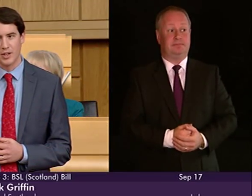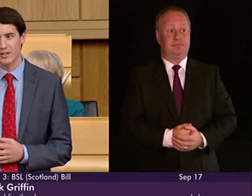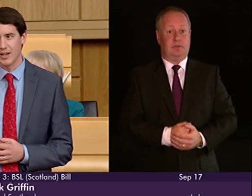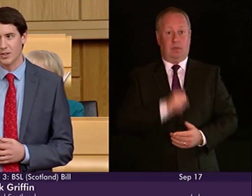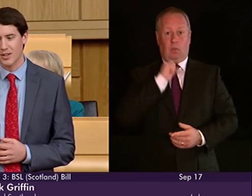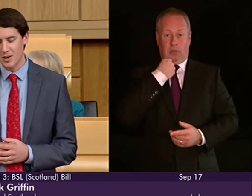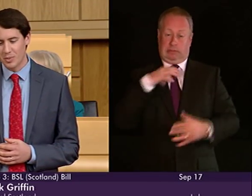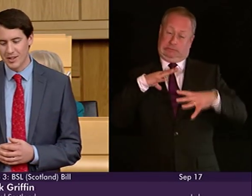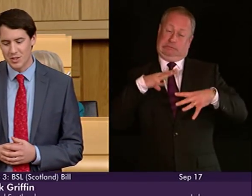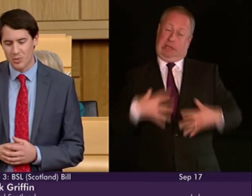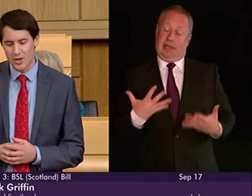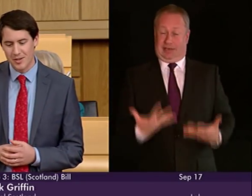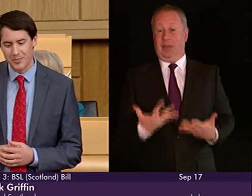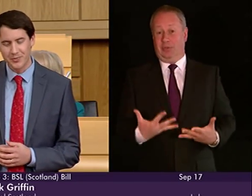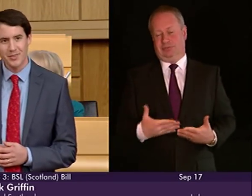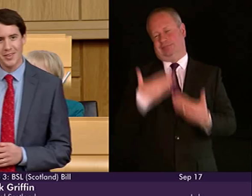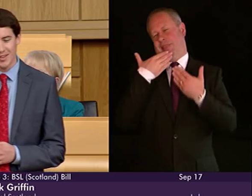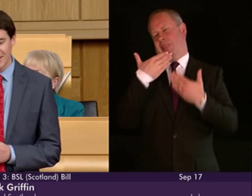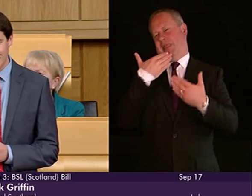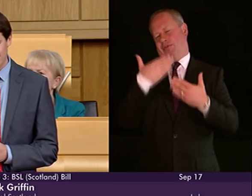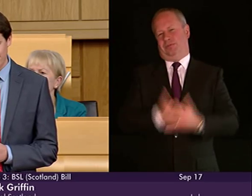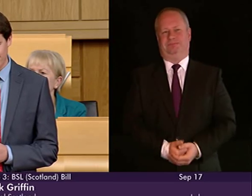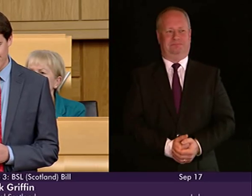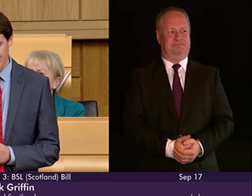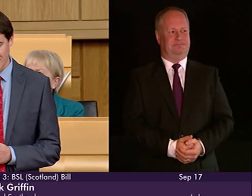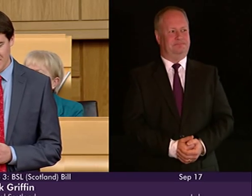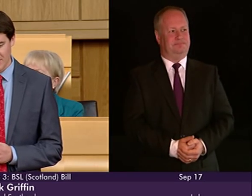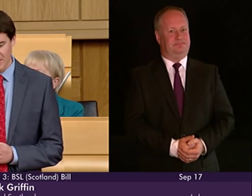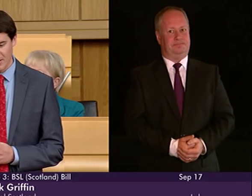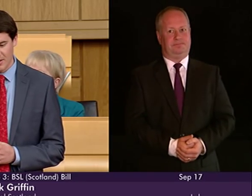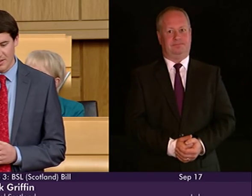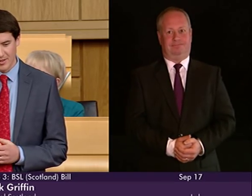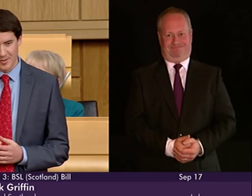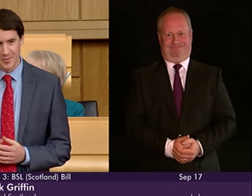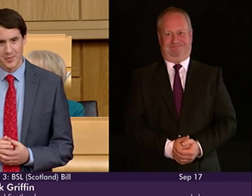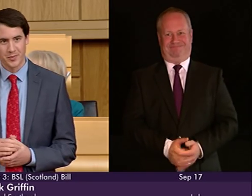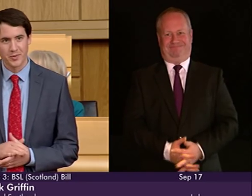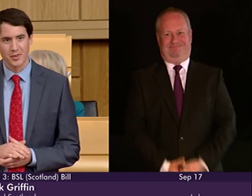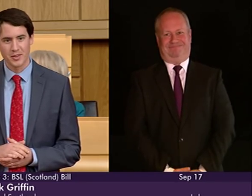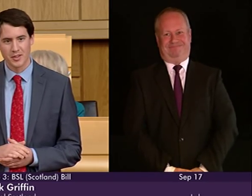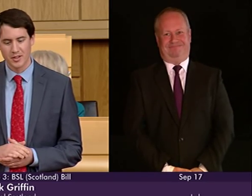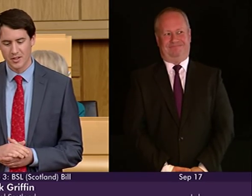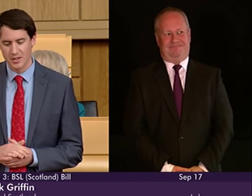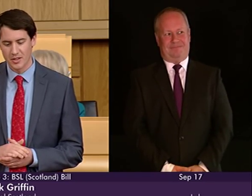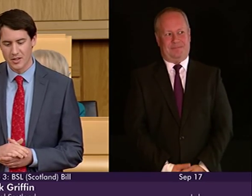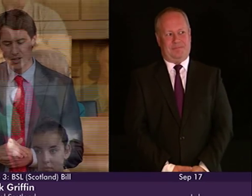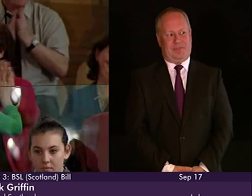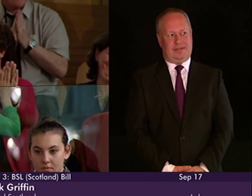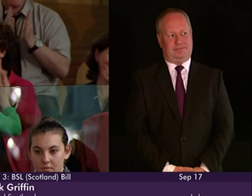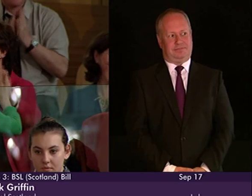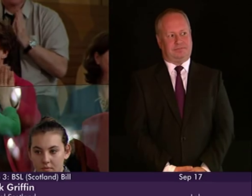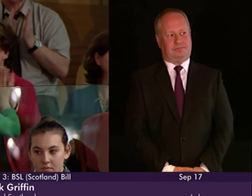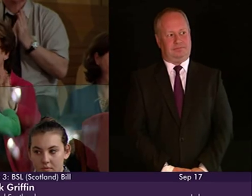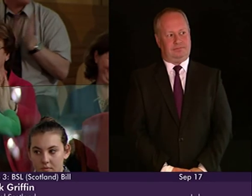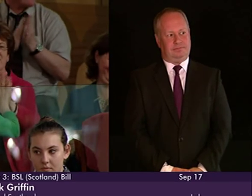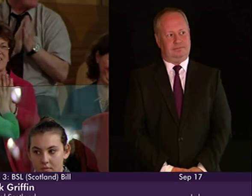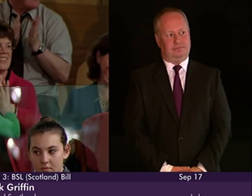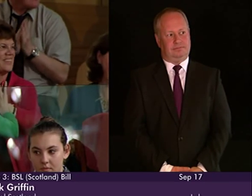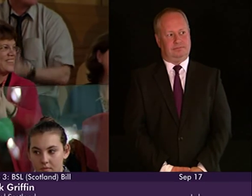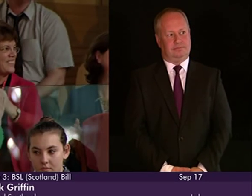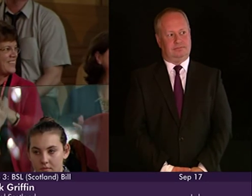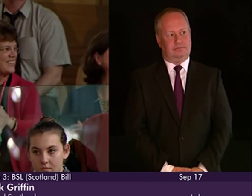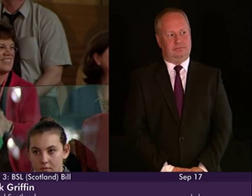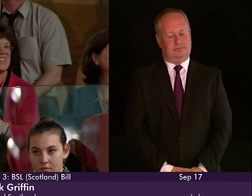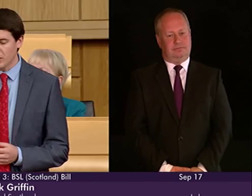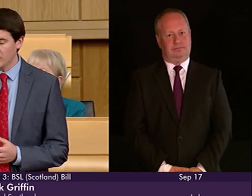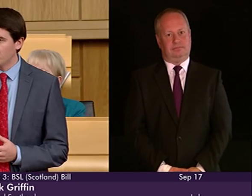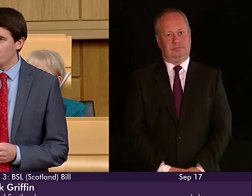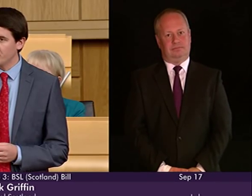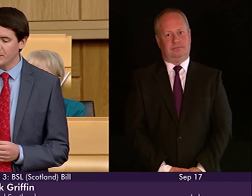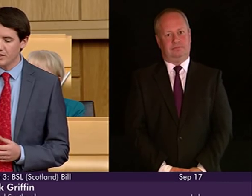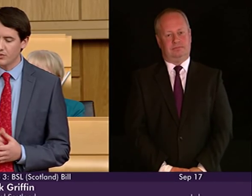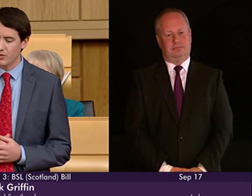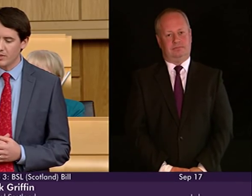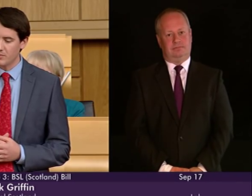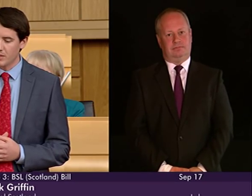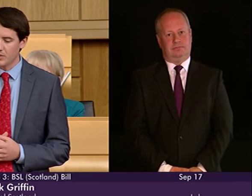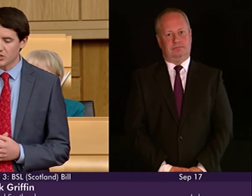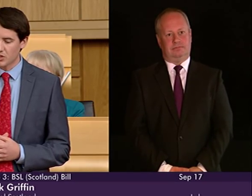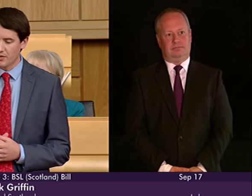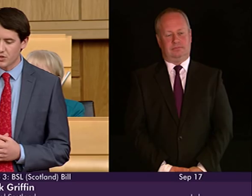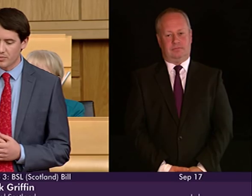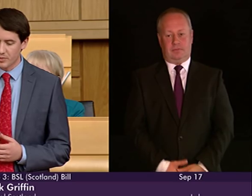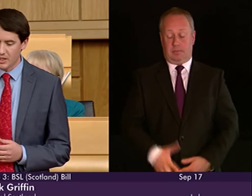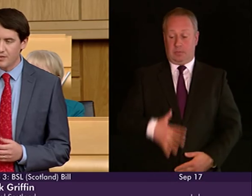will be very tired by this point. I will briefly remind members of some key